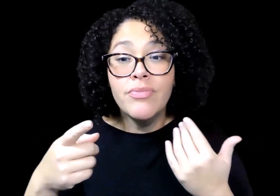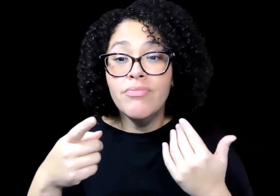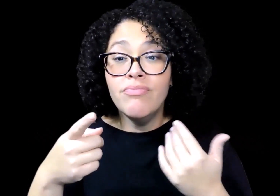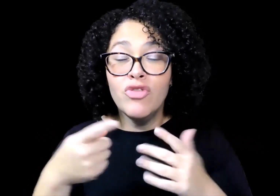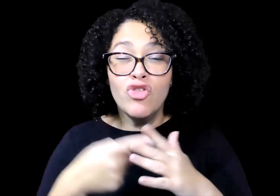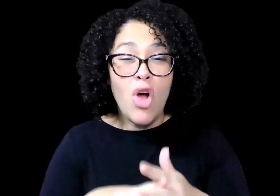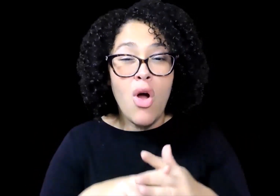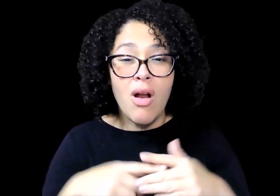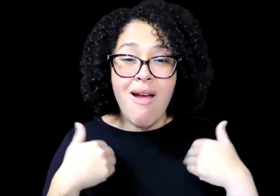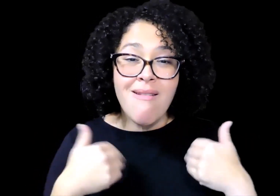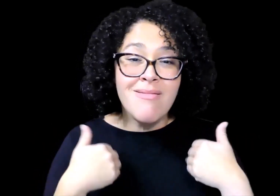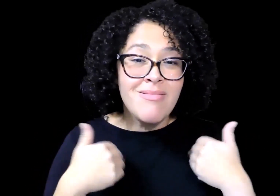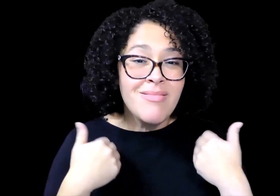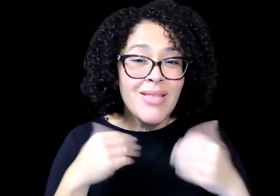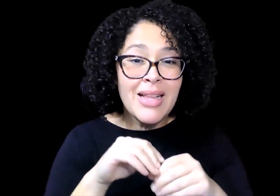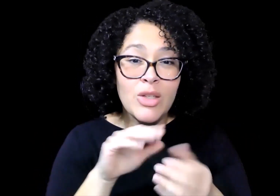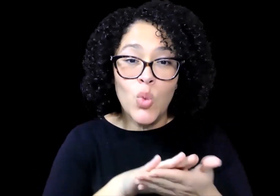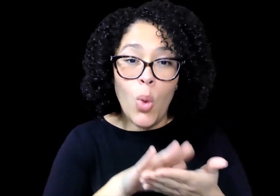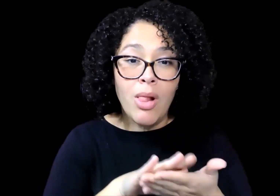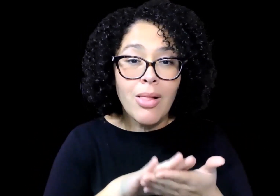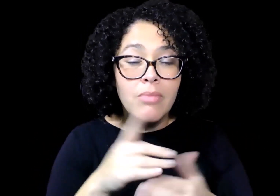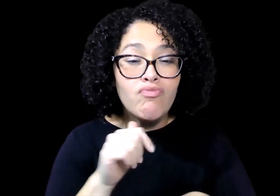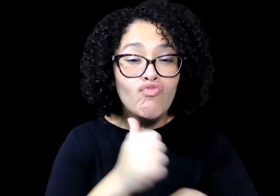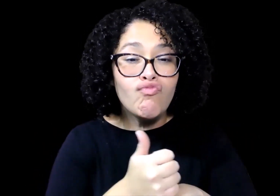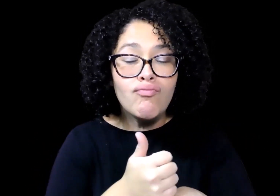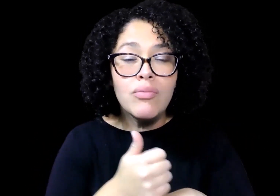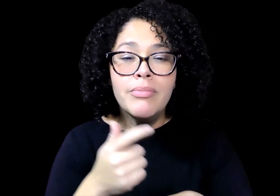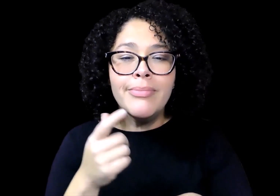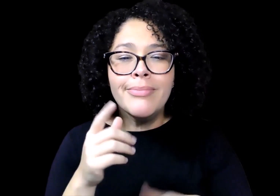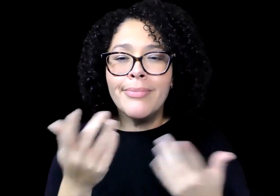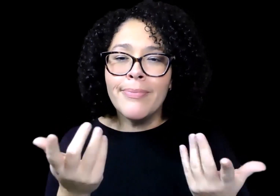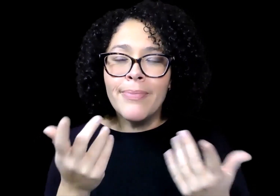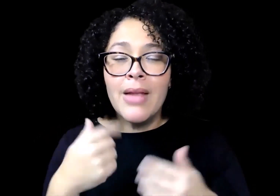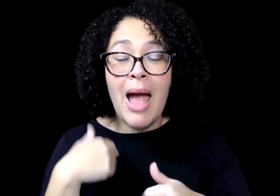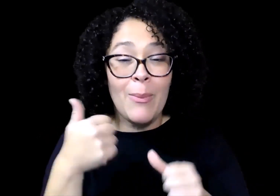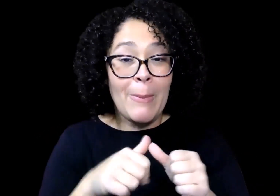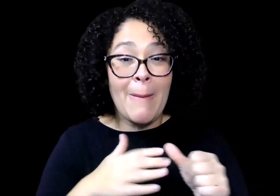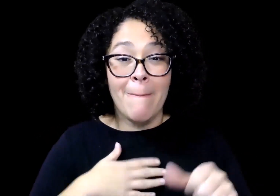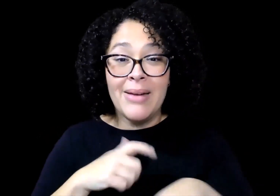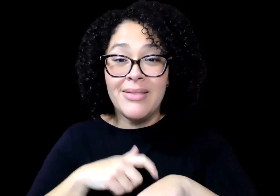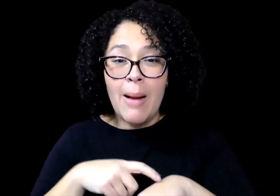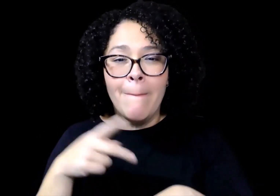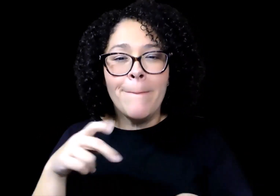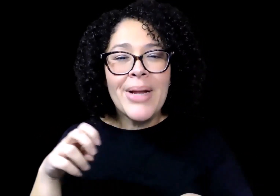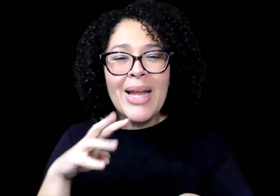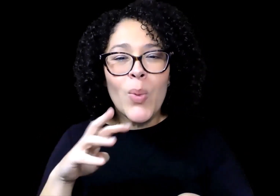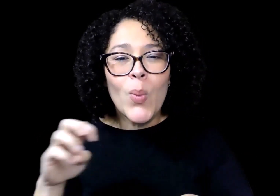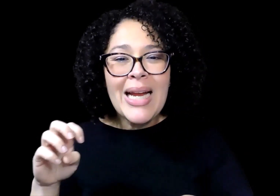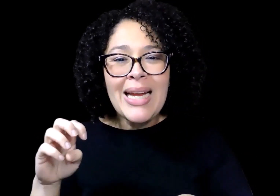I strongly recommend that you start with the young people in school when I was in school I